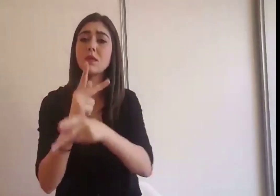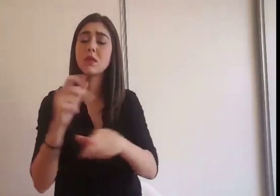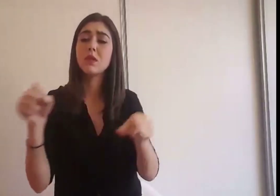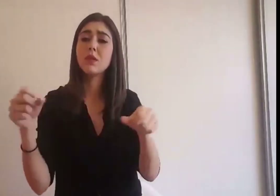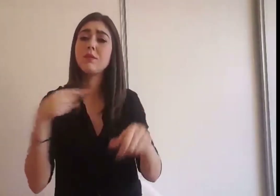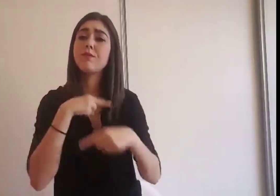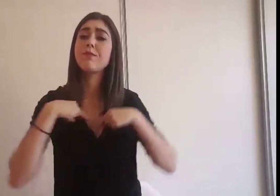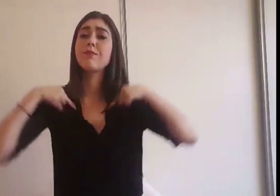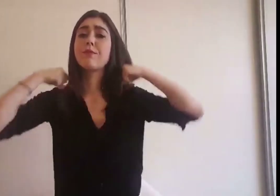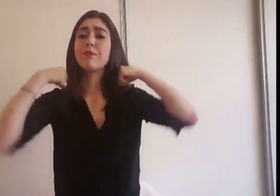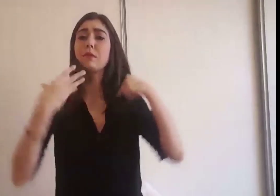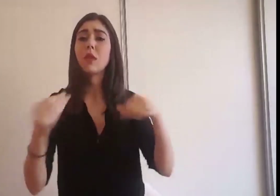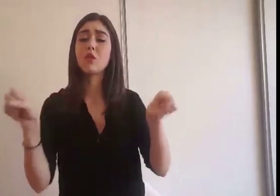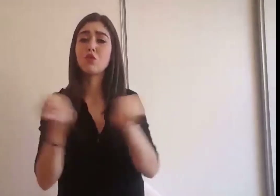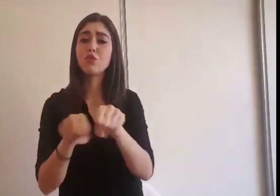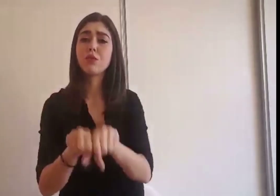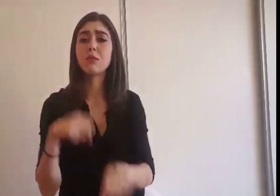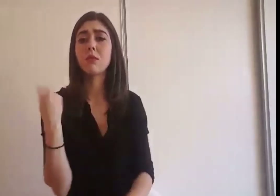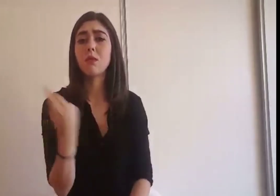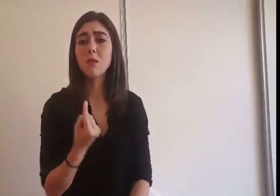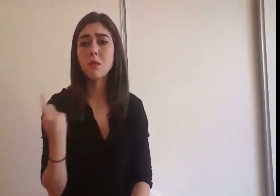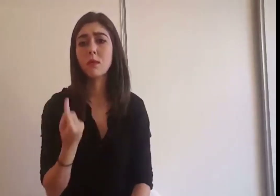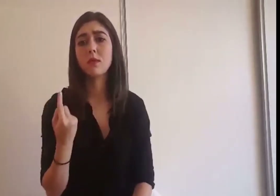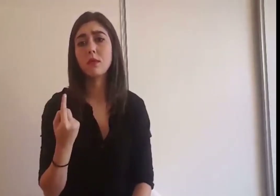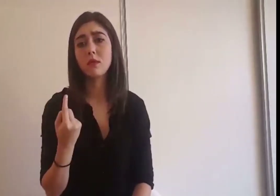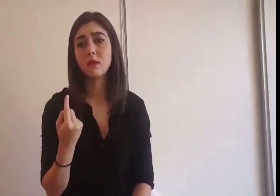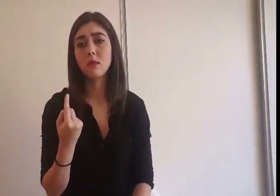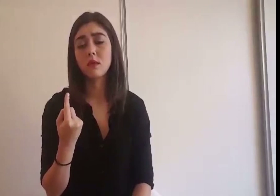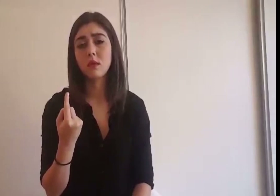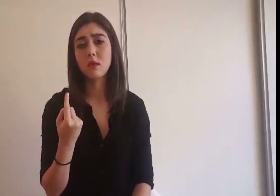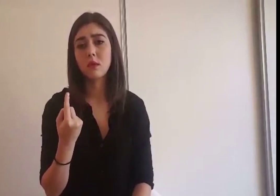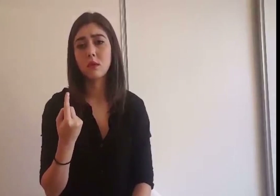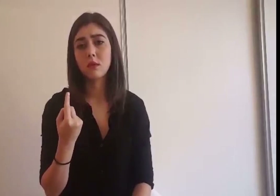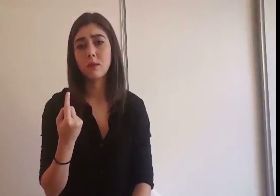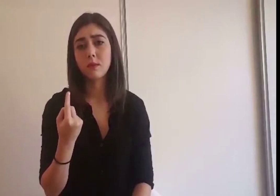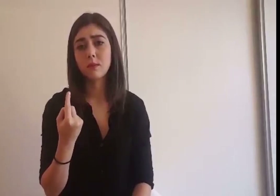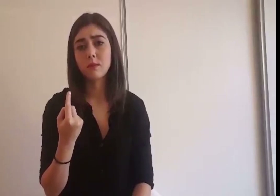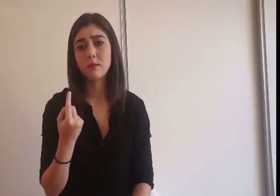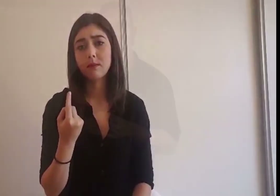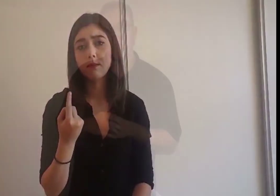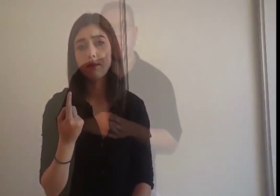as they had only allowed me to keep my necklace and shoes.